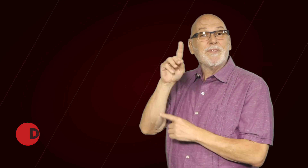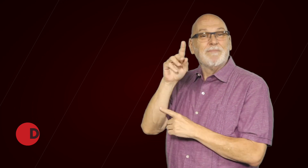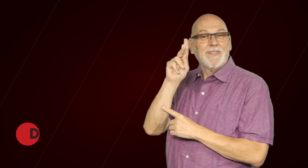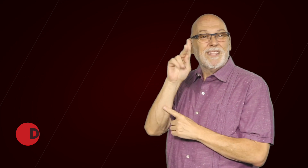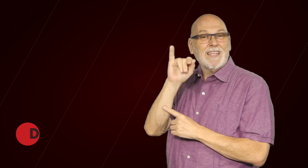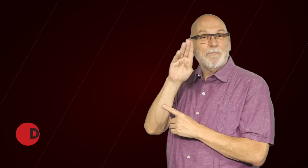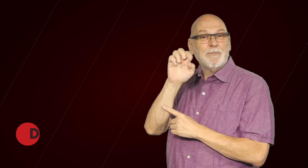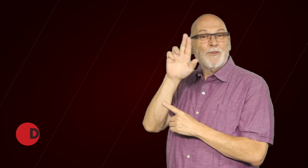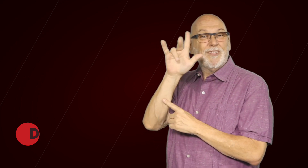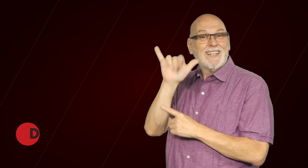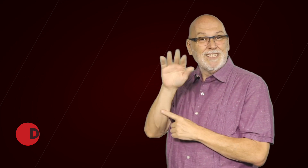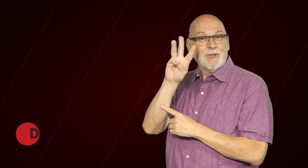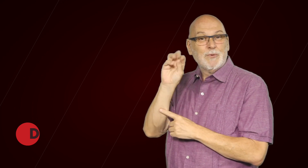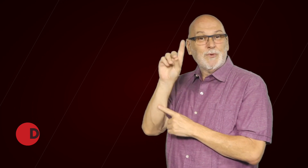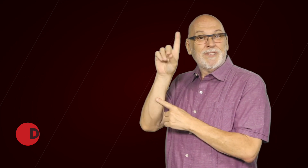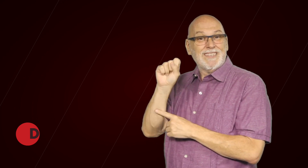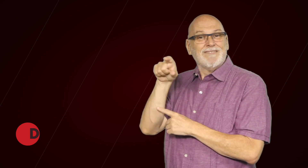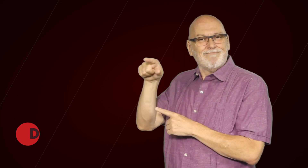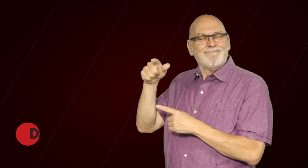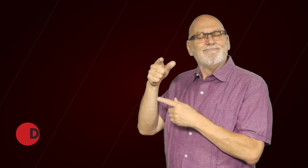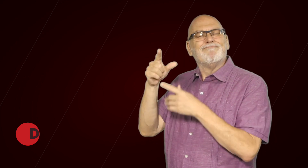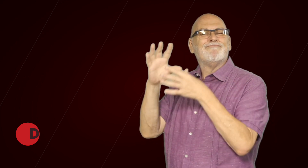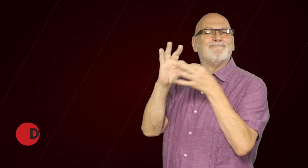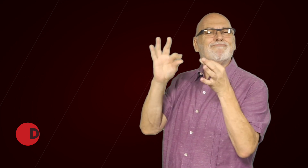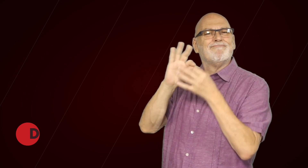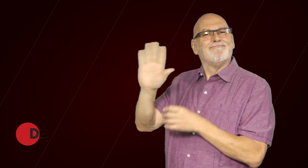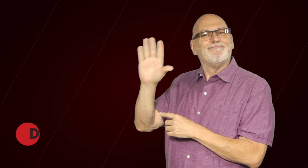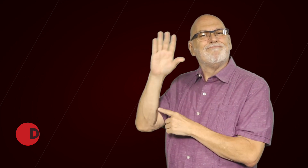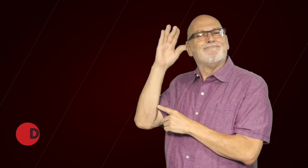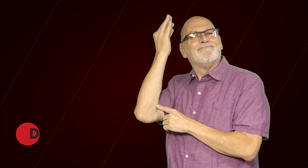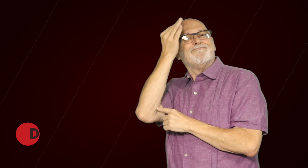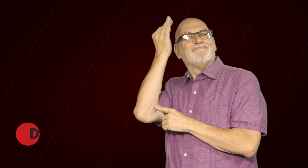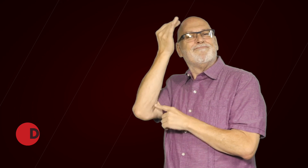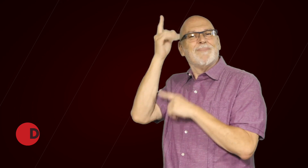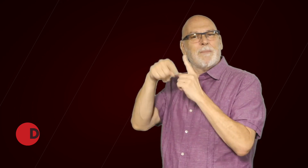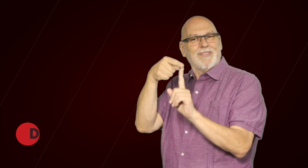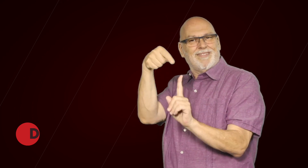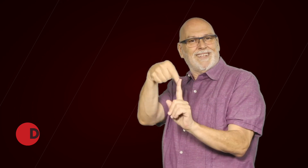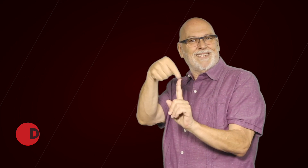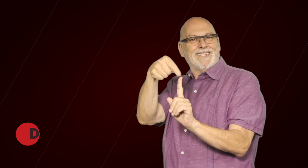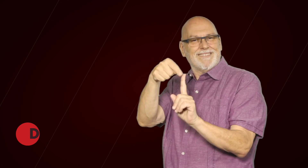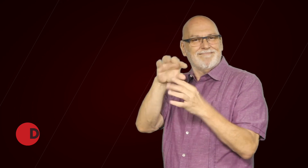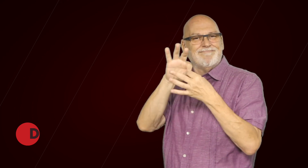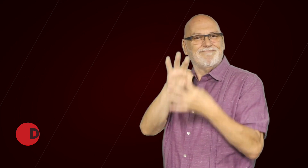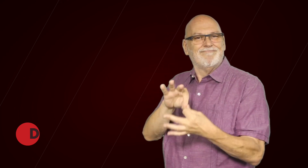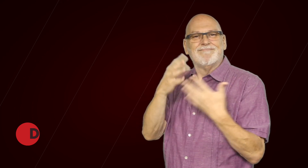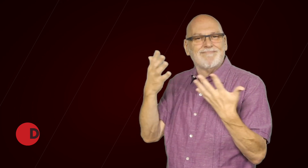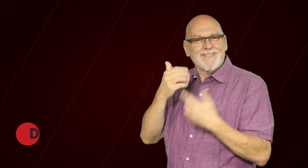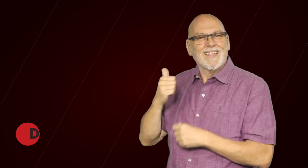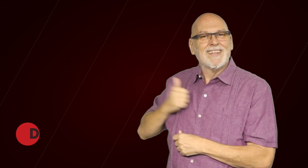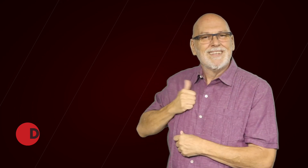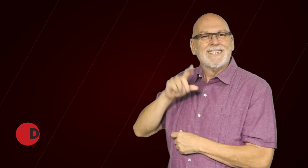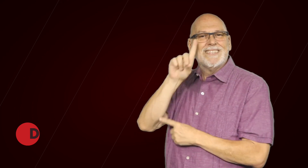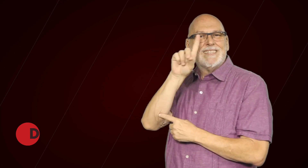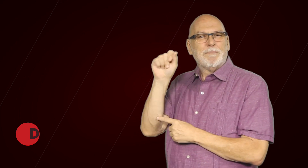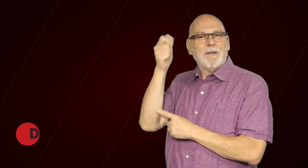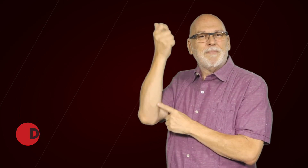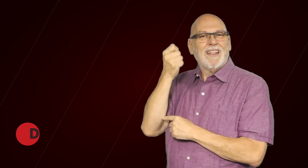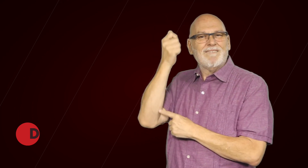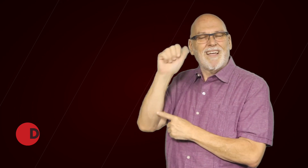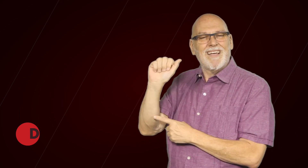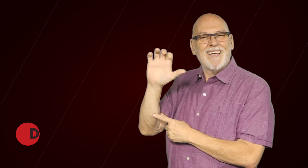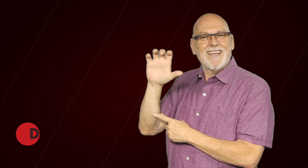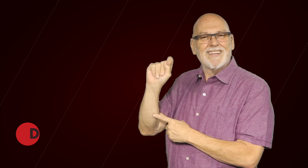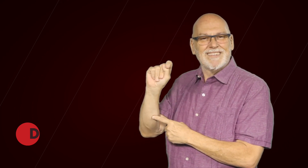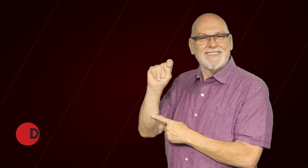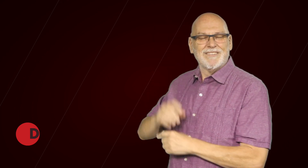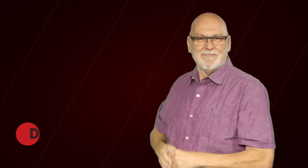on the passage of the Canadian Disability Benefits Act.